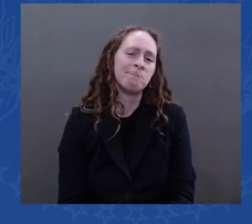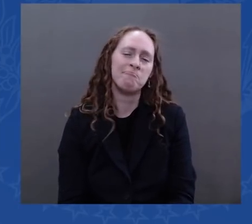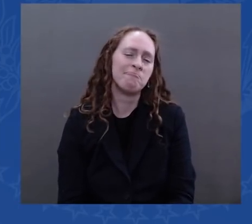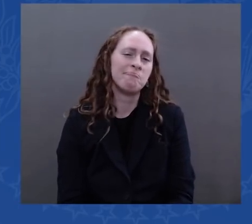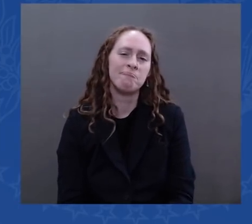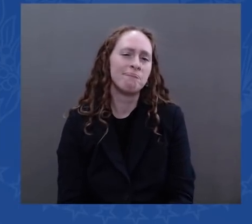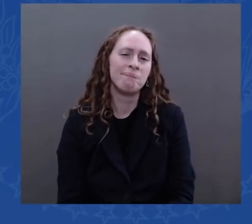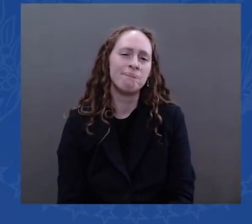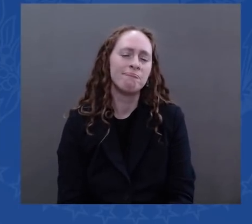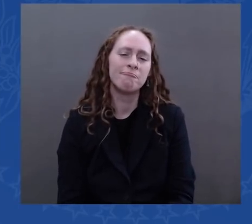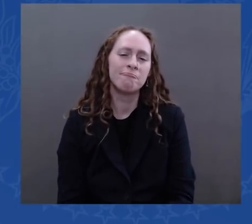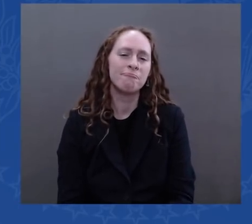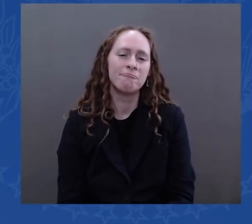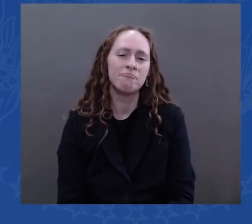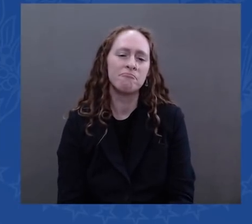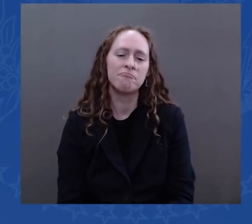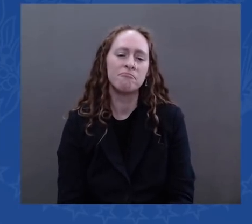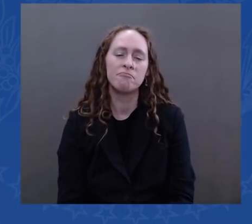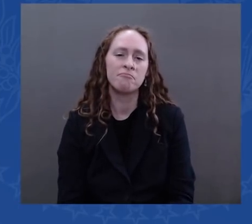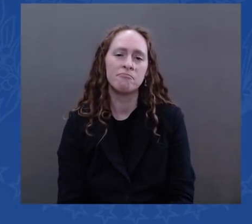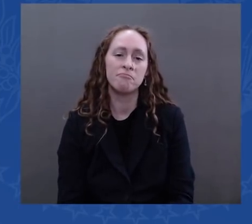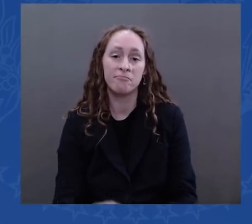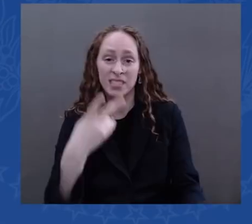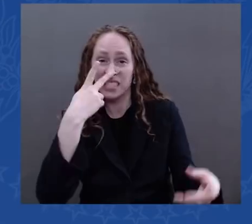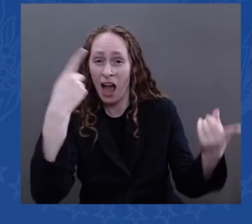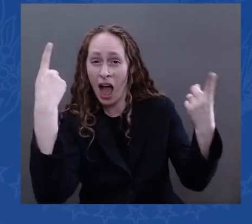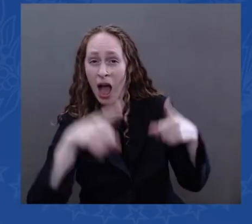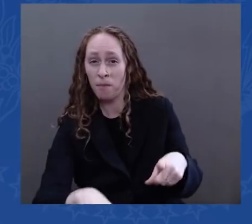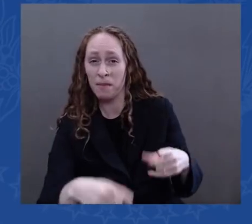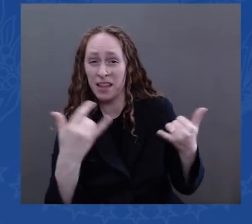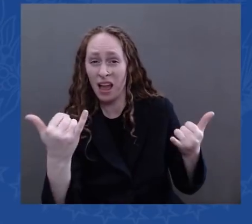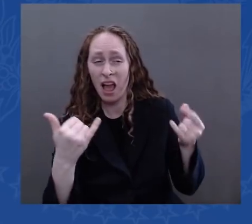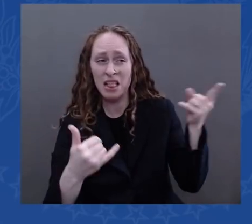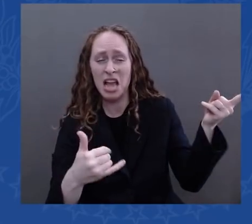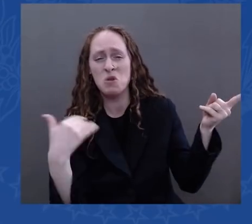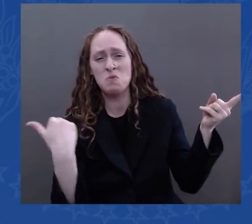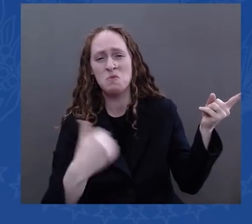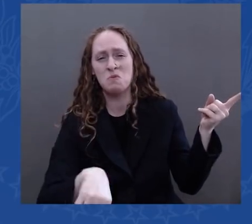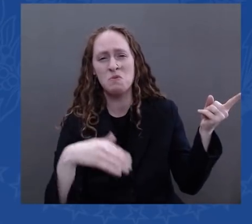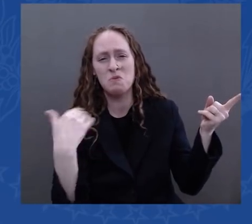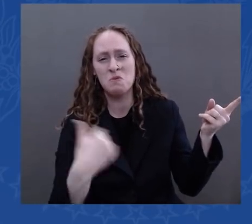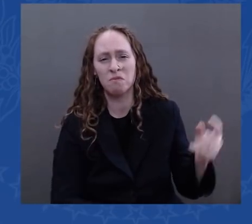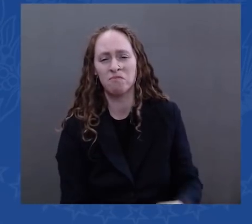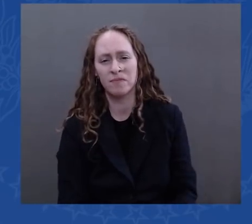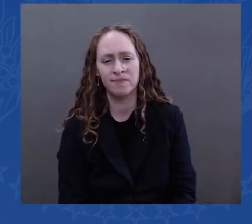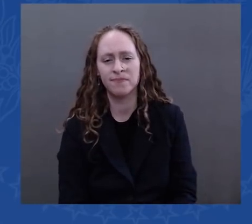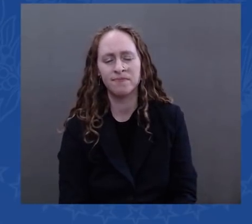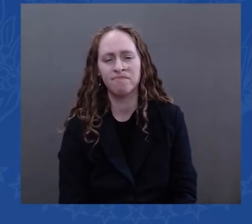what complicates the situation at the moment is the -- the escalatory efforts of Putin